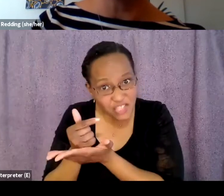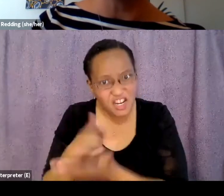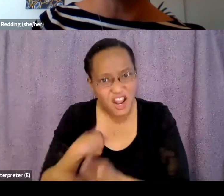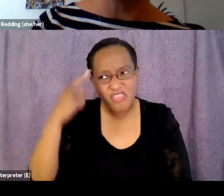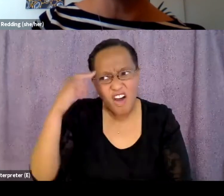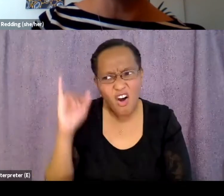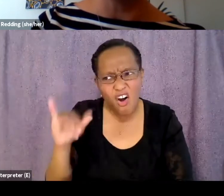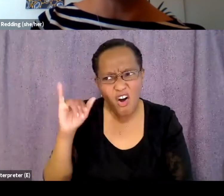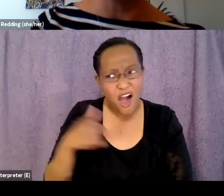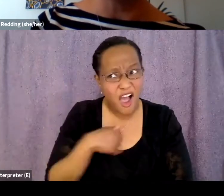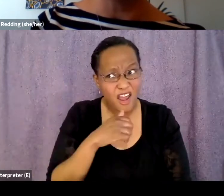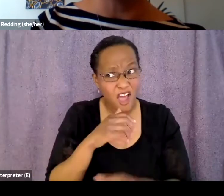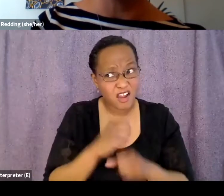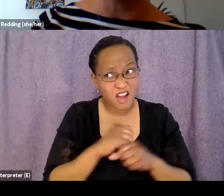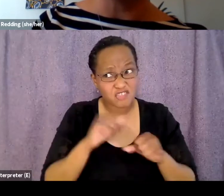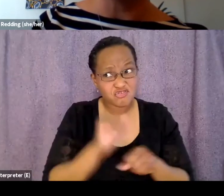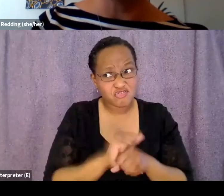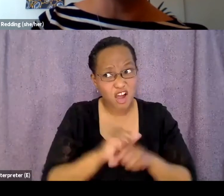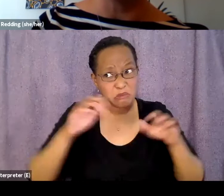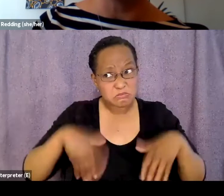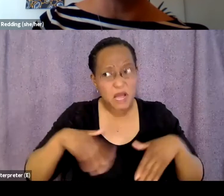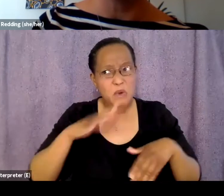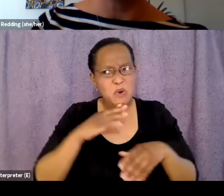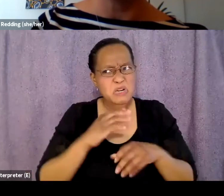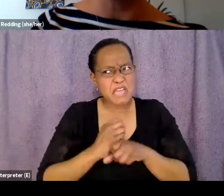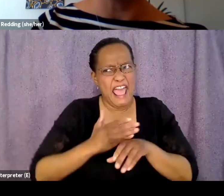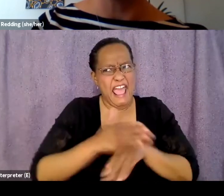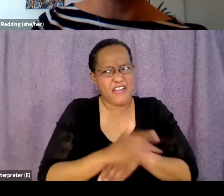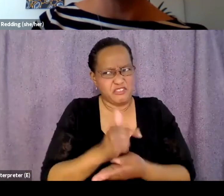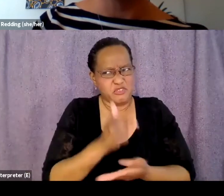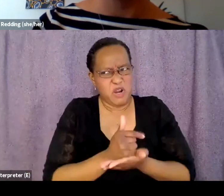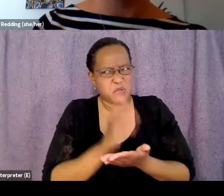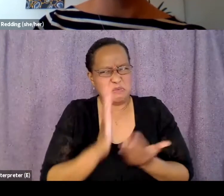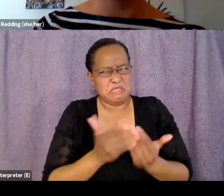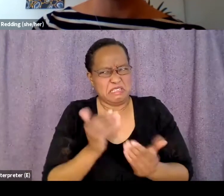Keah Brown: I'll just get it right after graduation was easy peasy but what I would tell my college